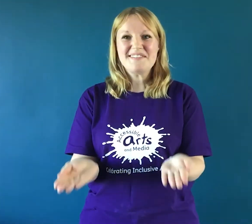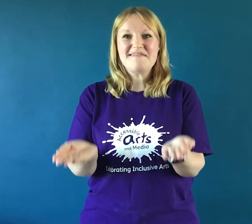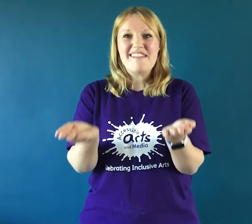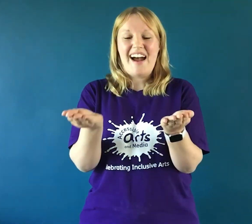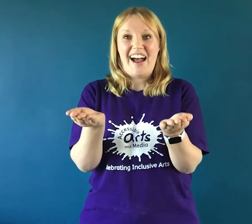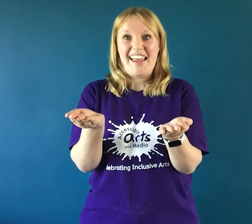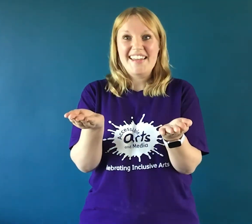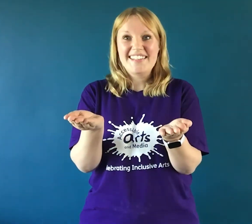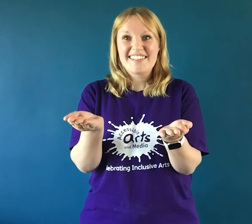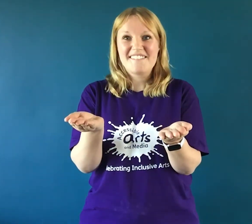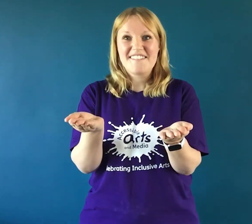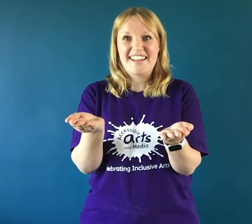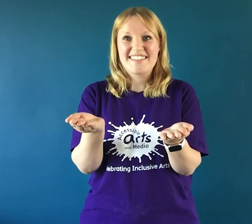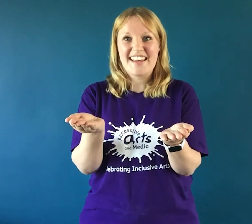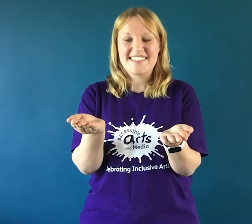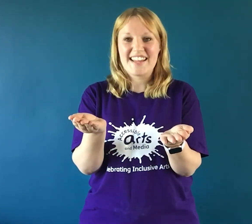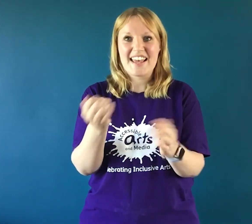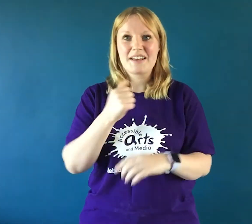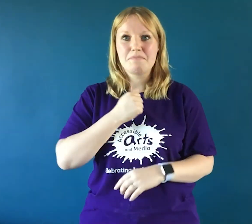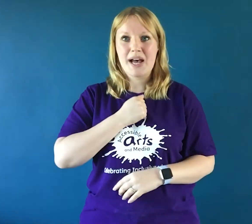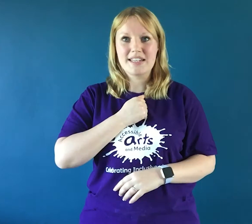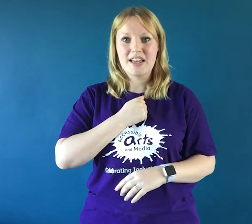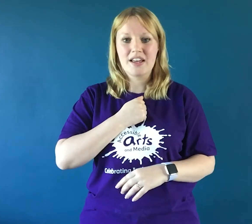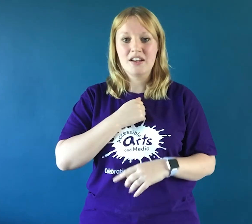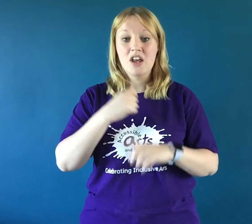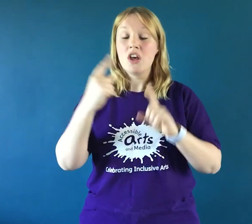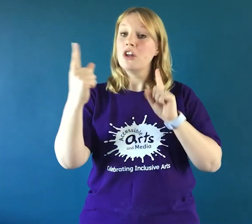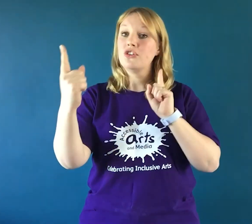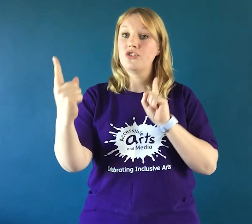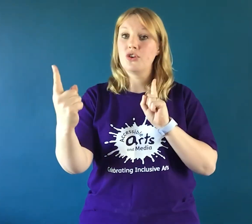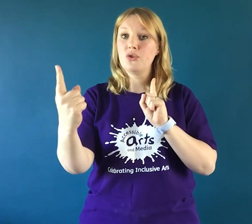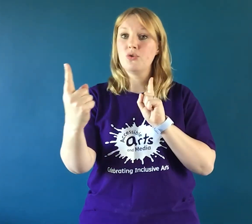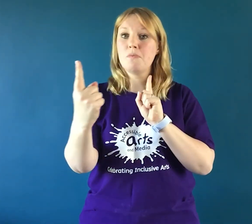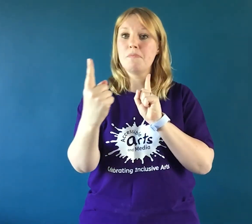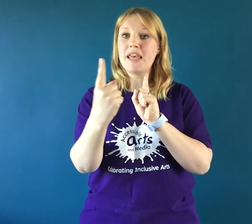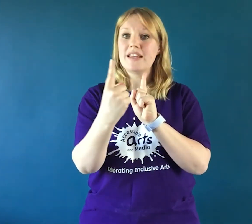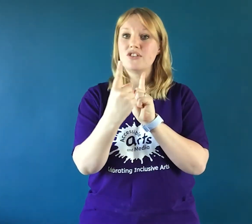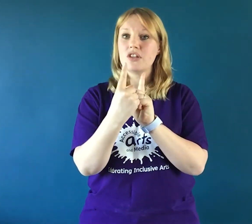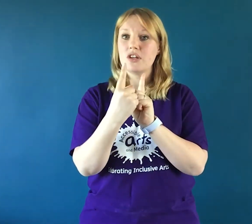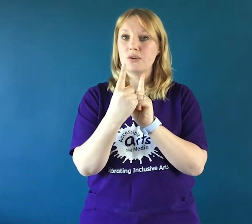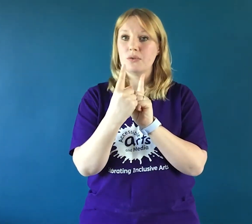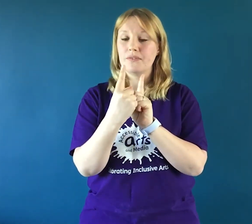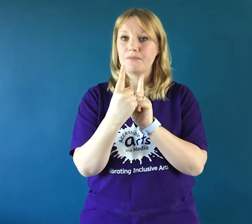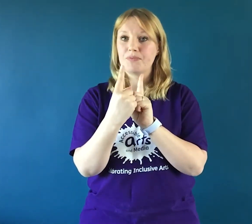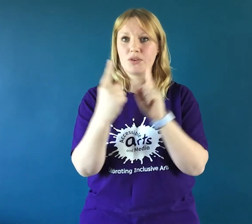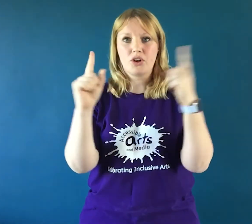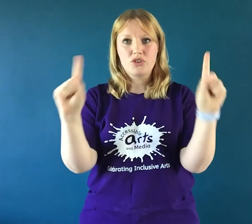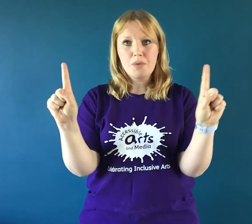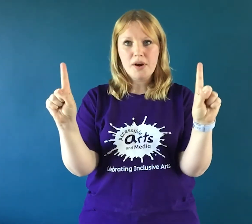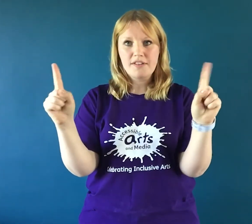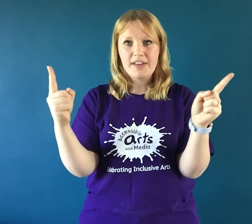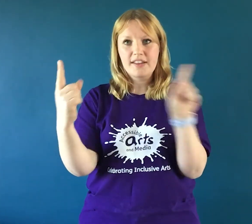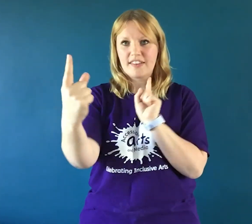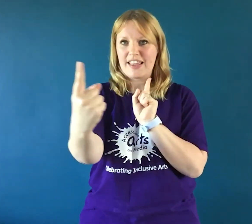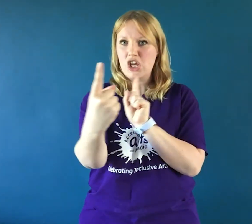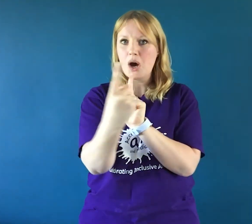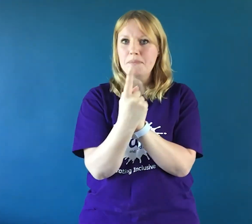rise. Fantastic my turn. To meet you. So, we’ve got two pointy fingers and they come